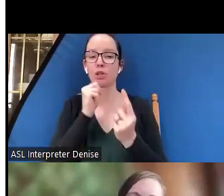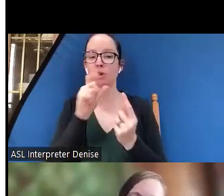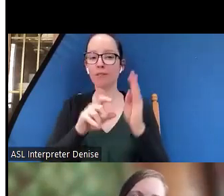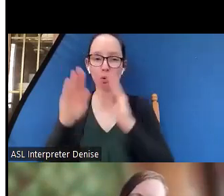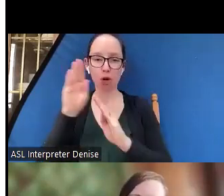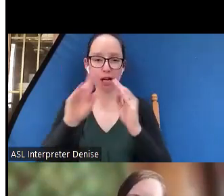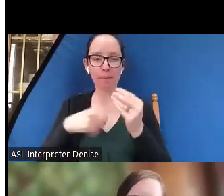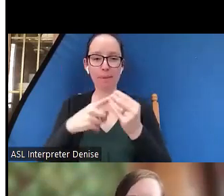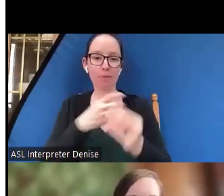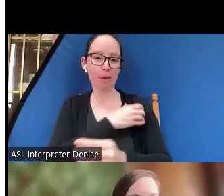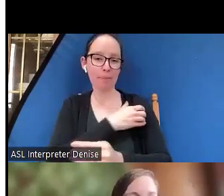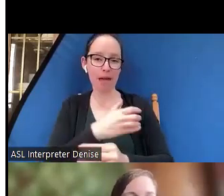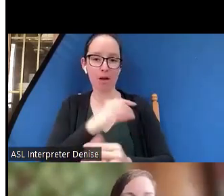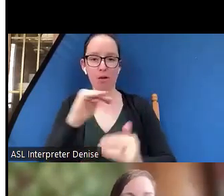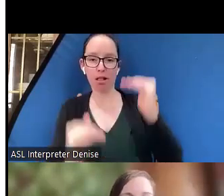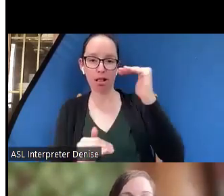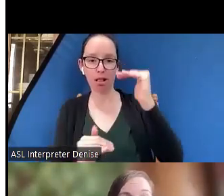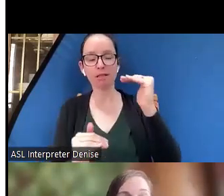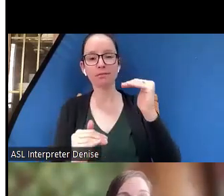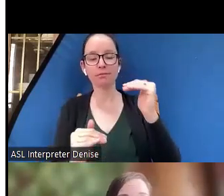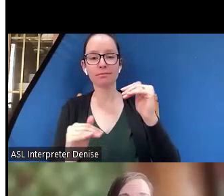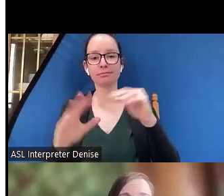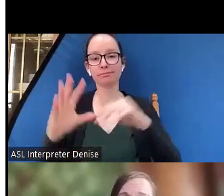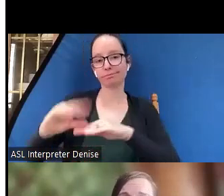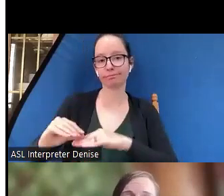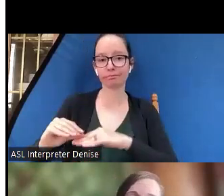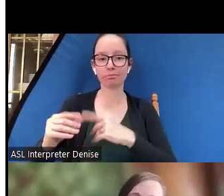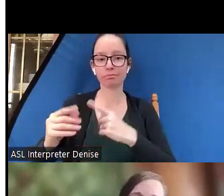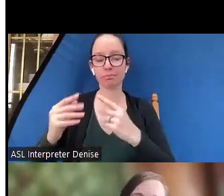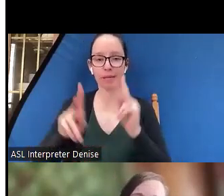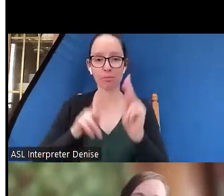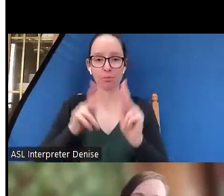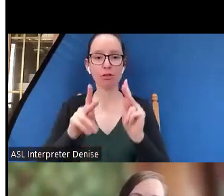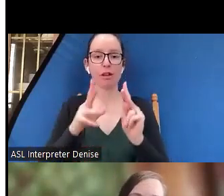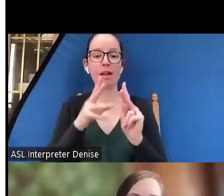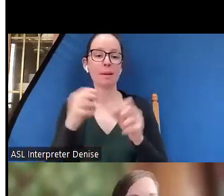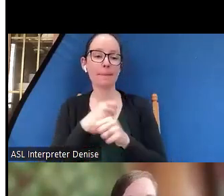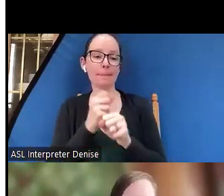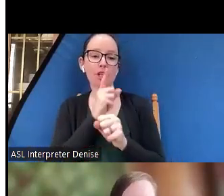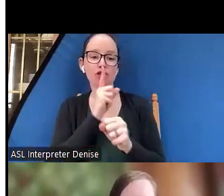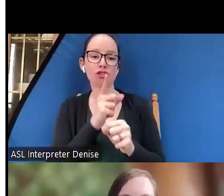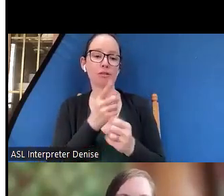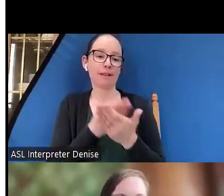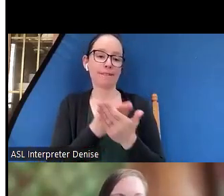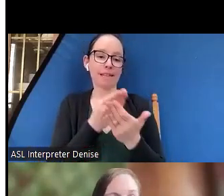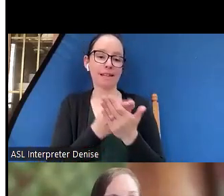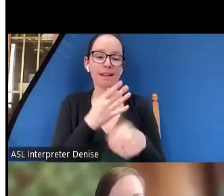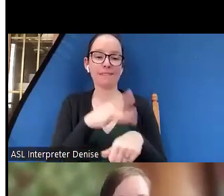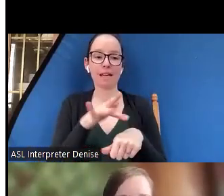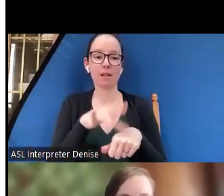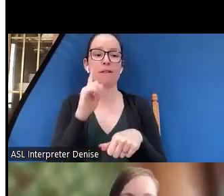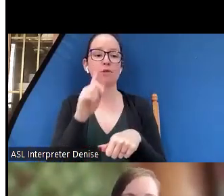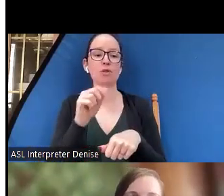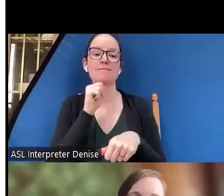Silencing some folks and making sure there was funding available for non university based organizational staff.